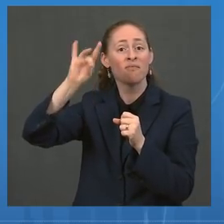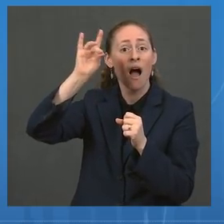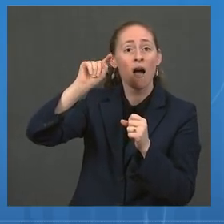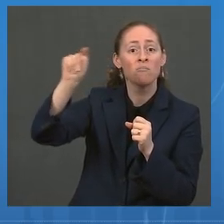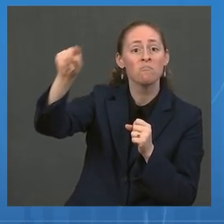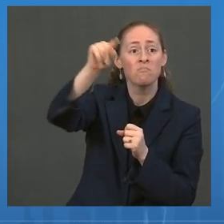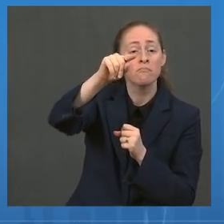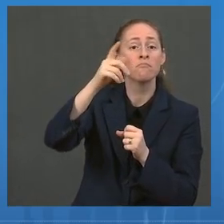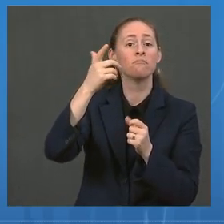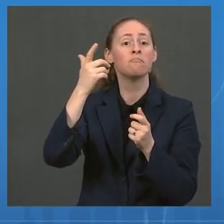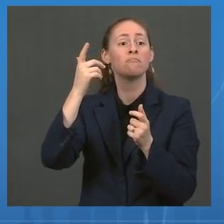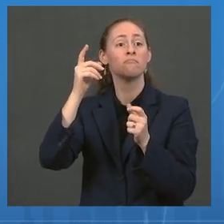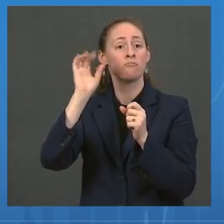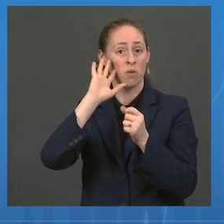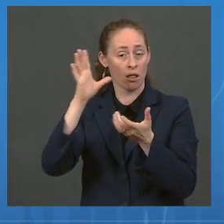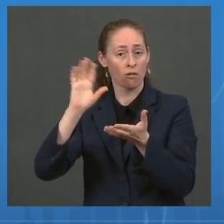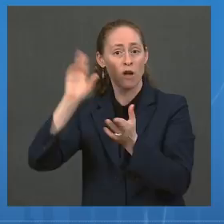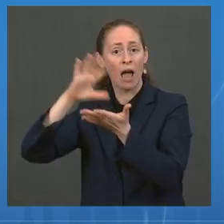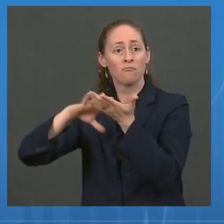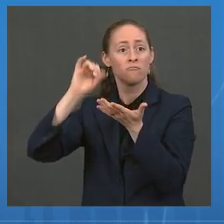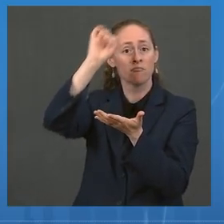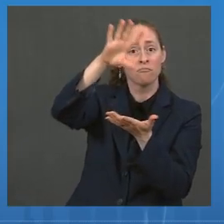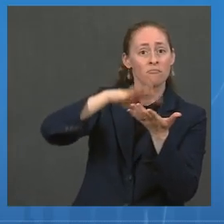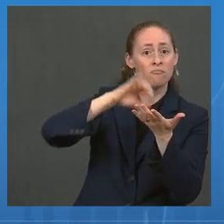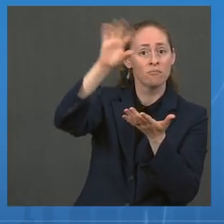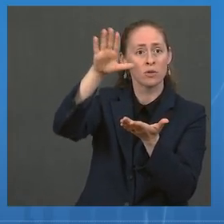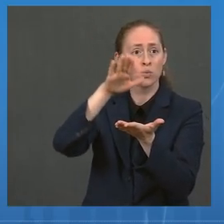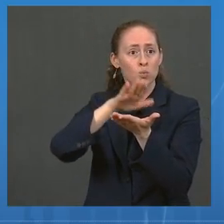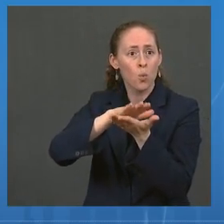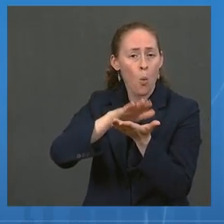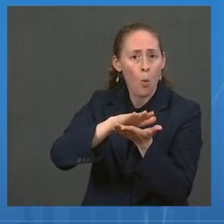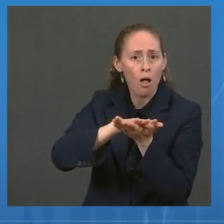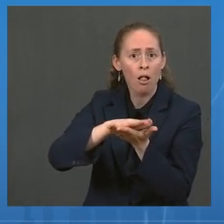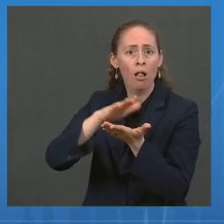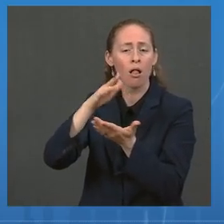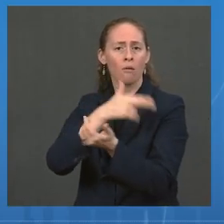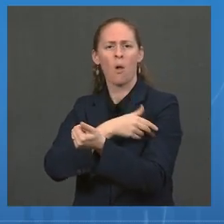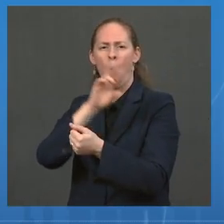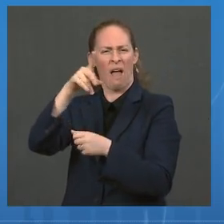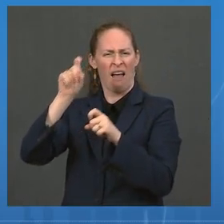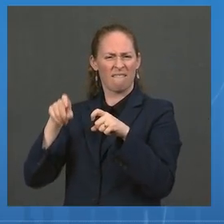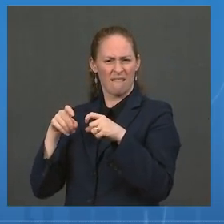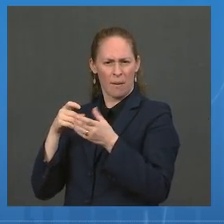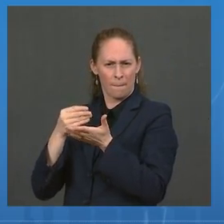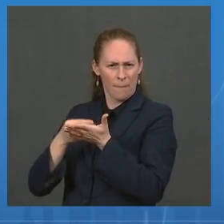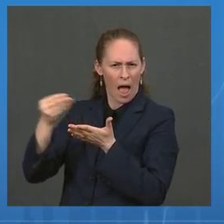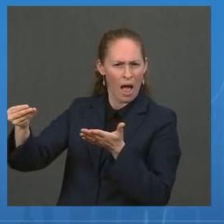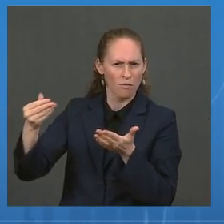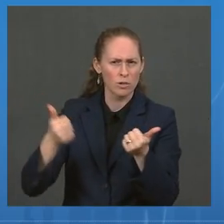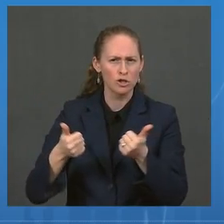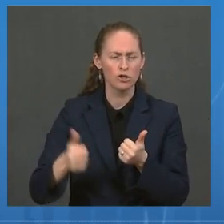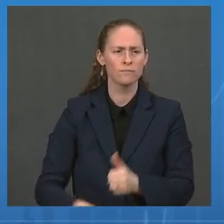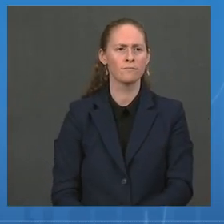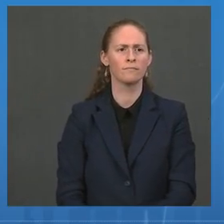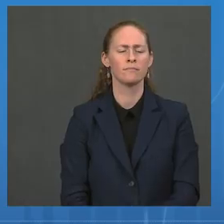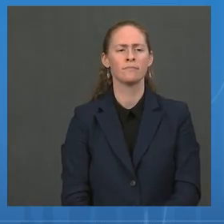What the -- what the contracts allow for -- the purchases, the commitments by the U.S. government --